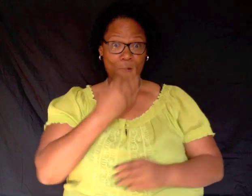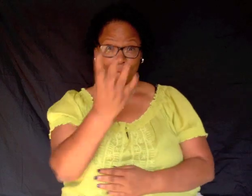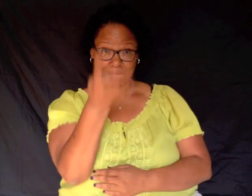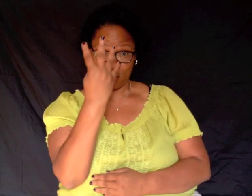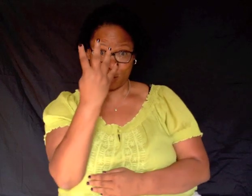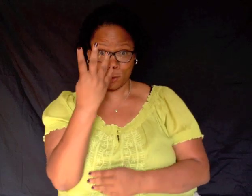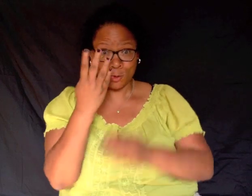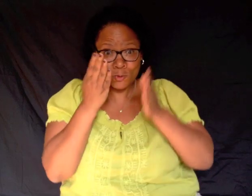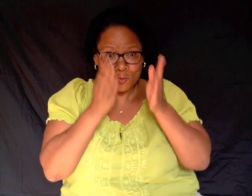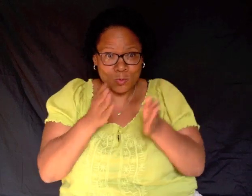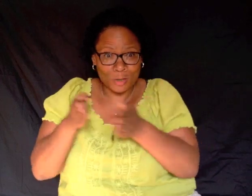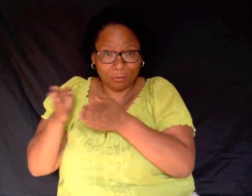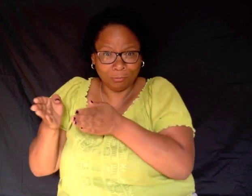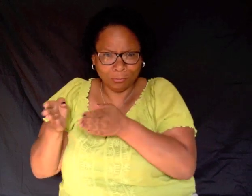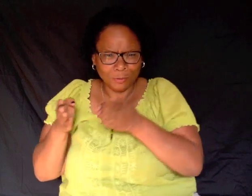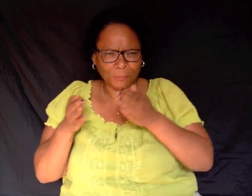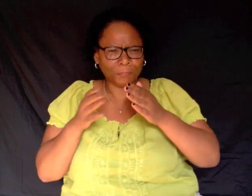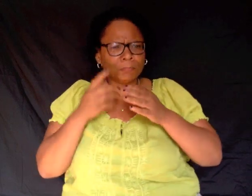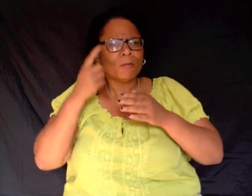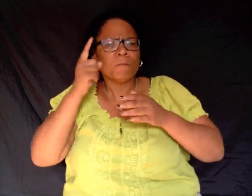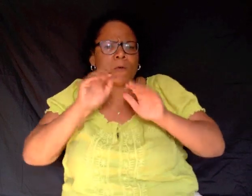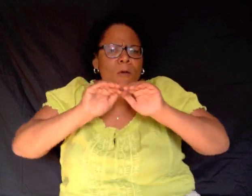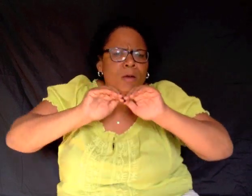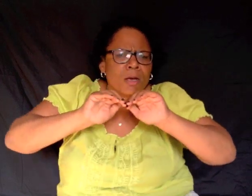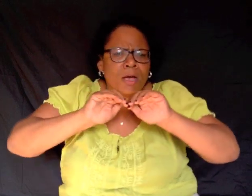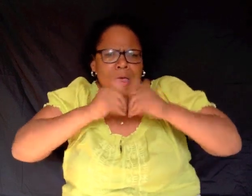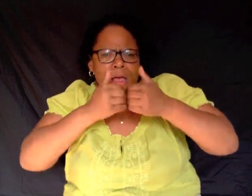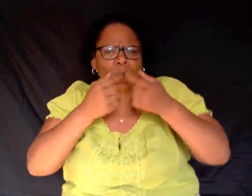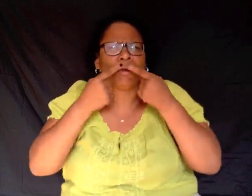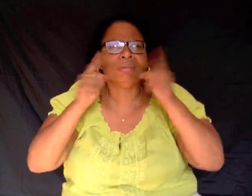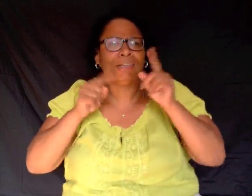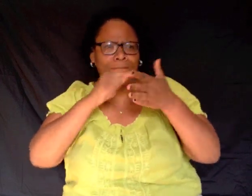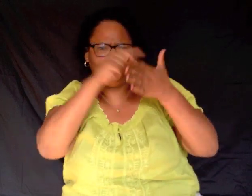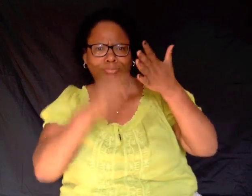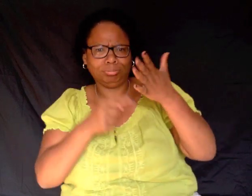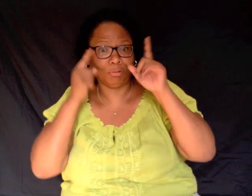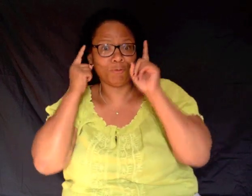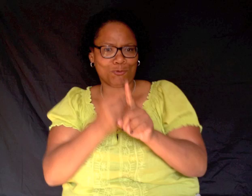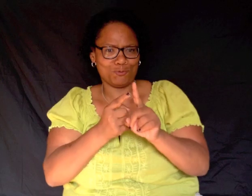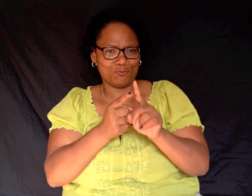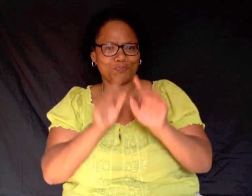We have four strategies for achieving these goals.